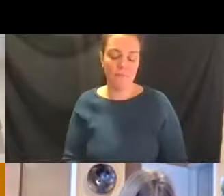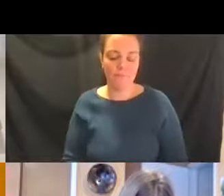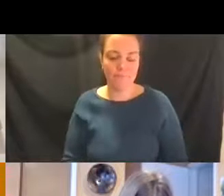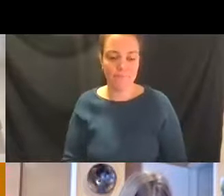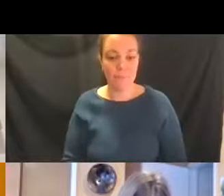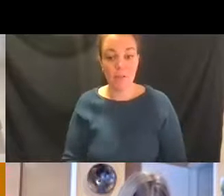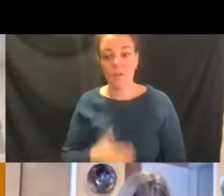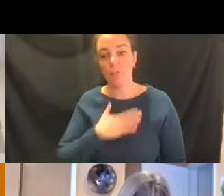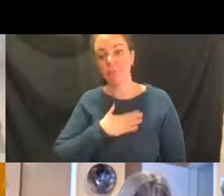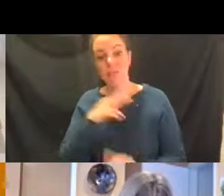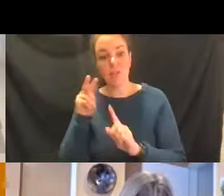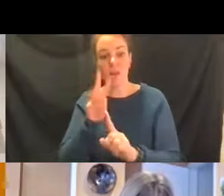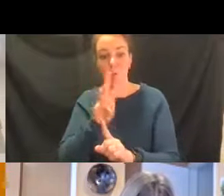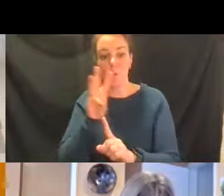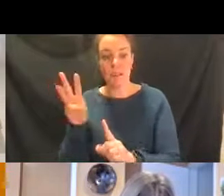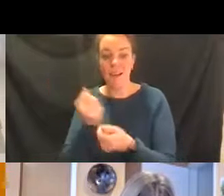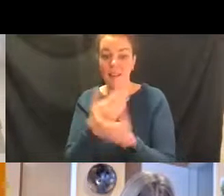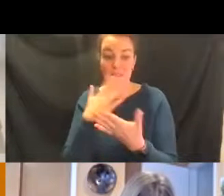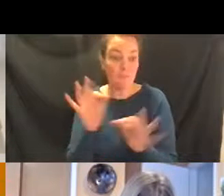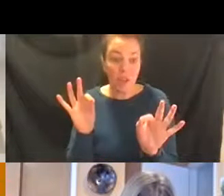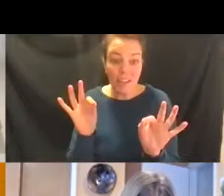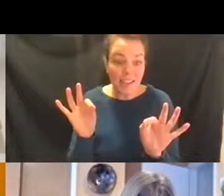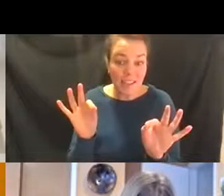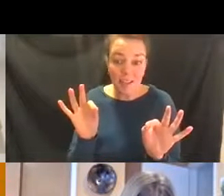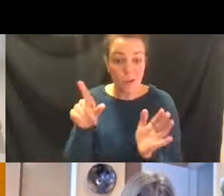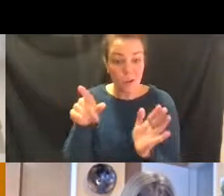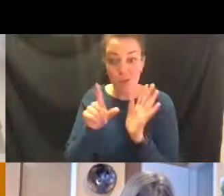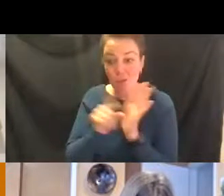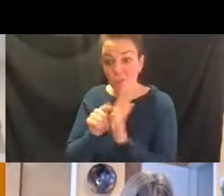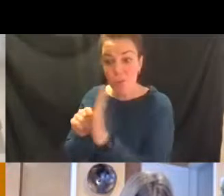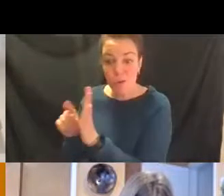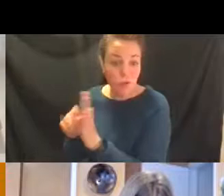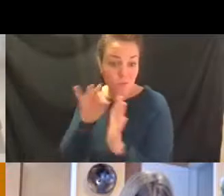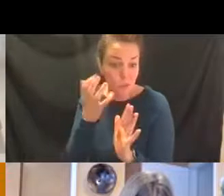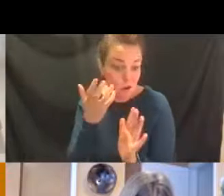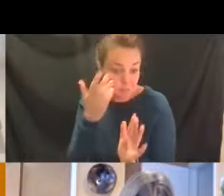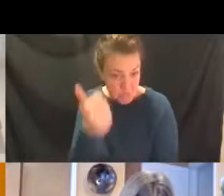on our website, everything's free, print off as much as you want whatever you want. next slide.